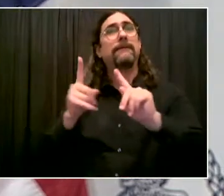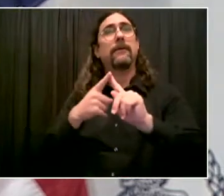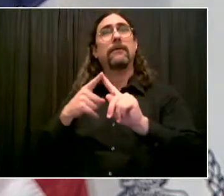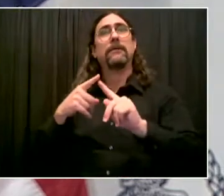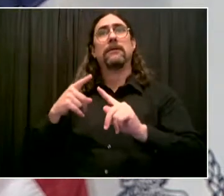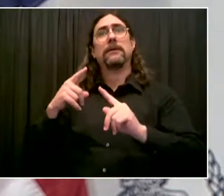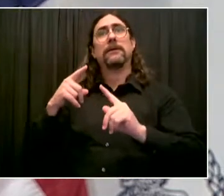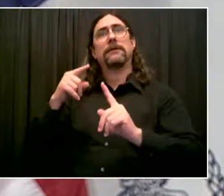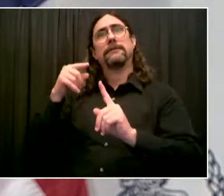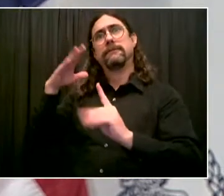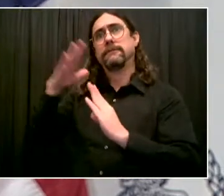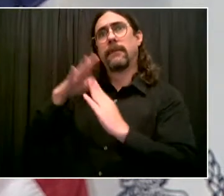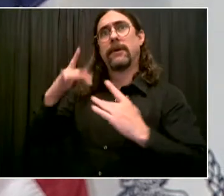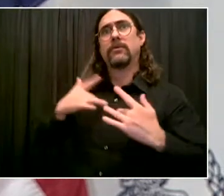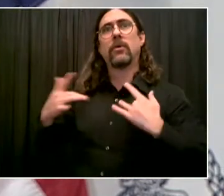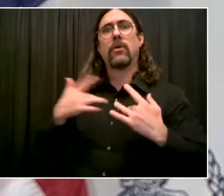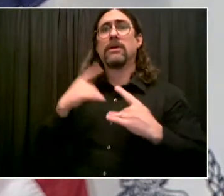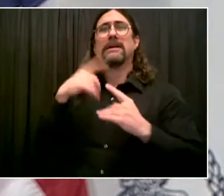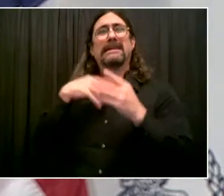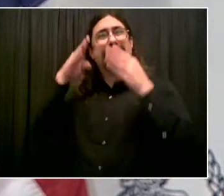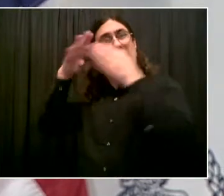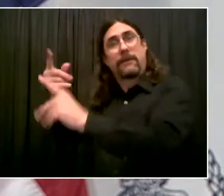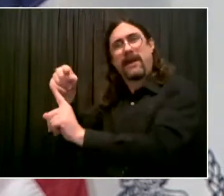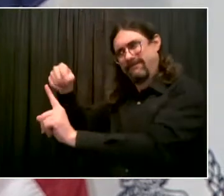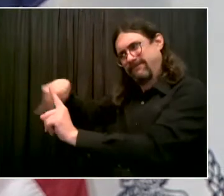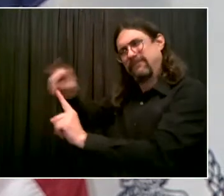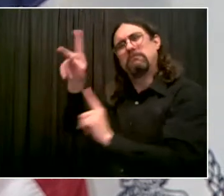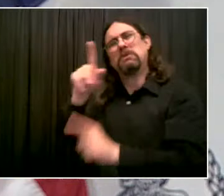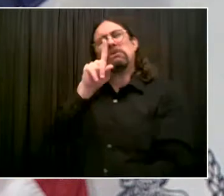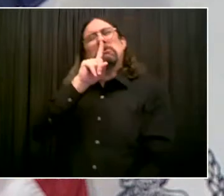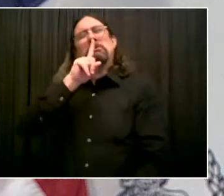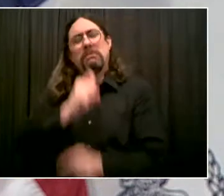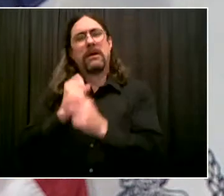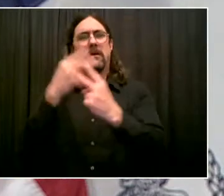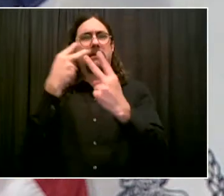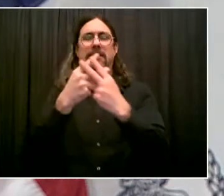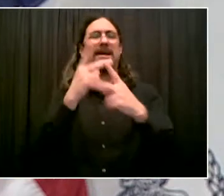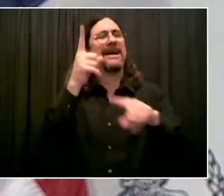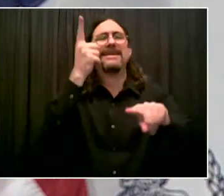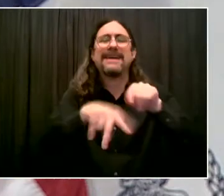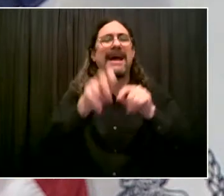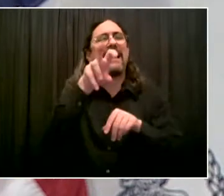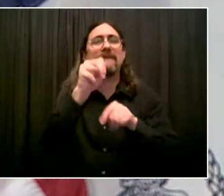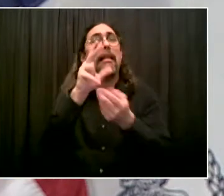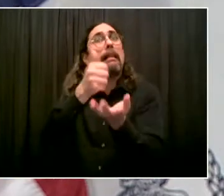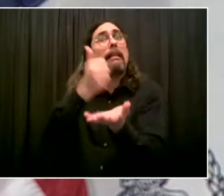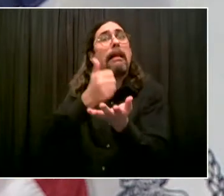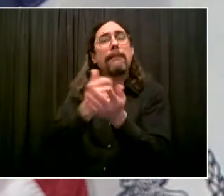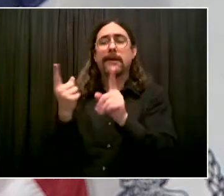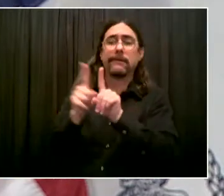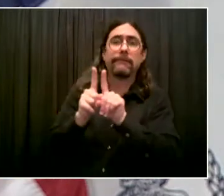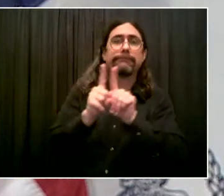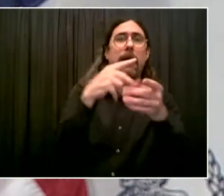CONCERN IS FOR FOLKS THAT CANNOT LEAVE THE HOUSE THAT HAS NO POSSIBLE